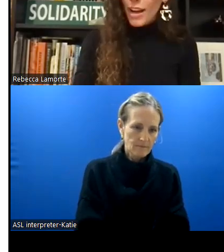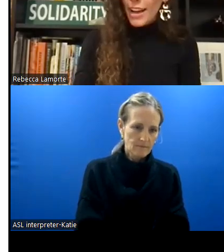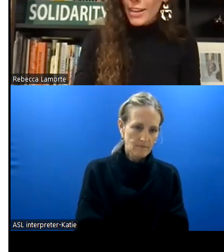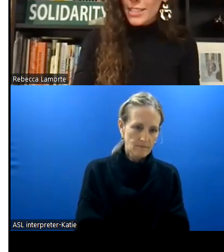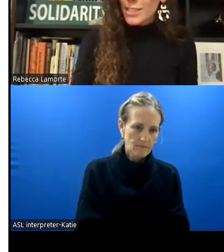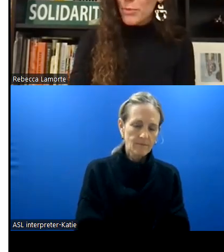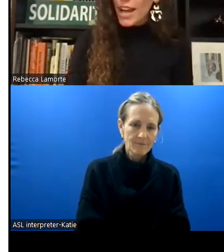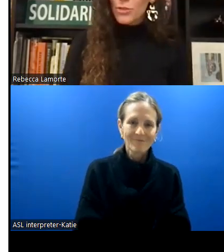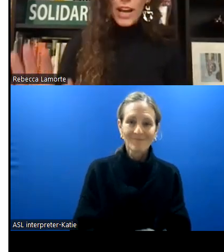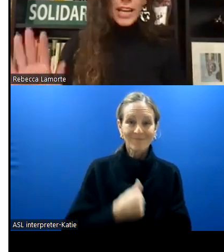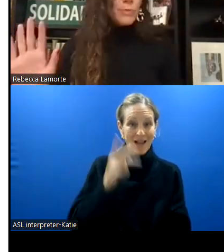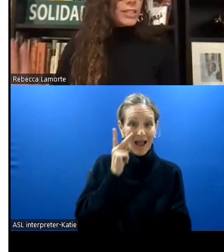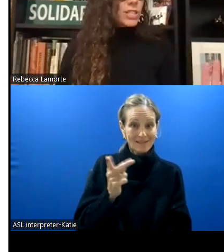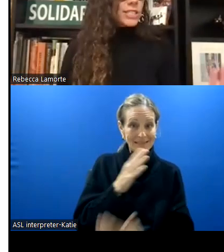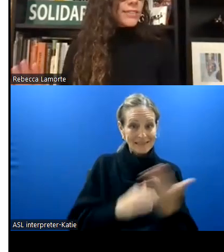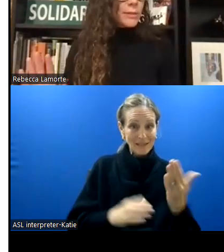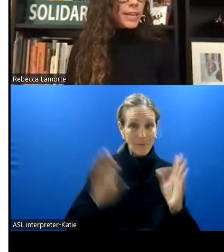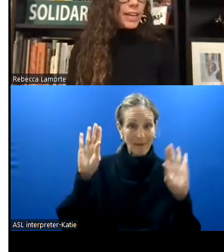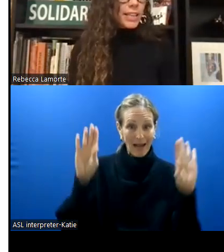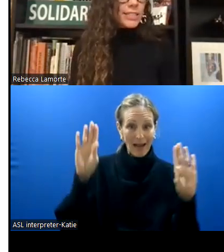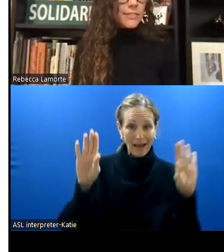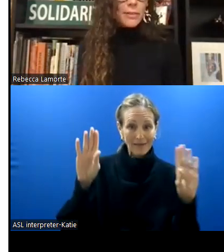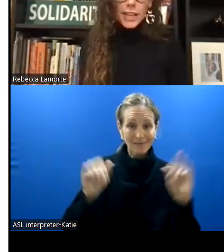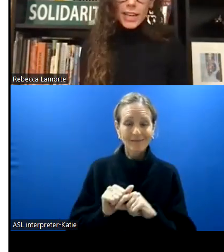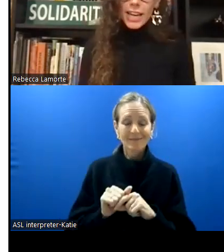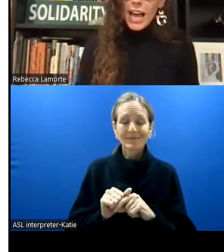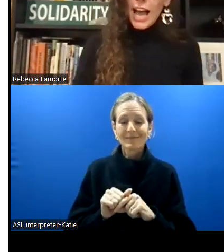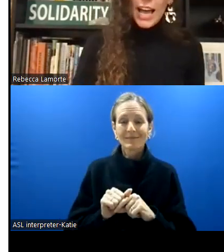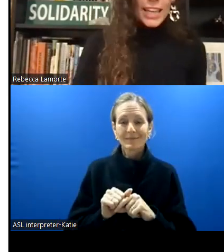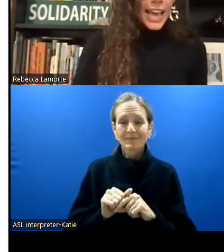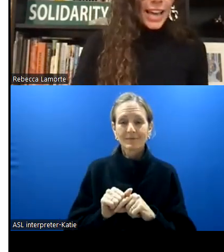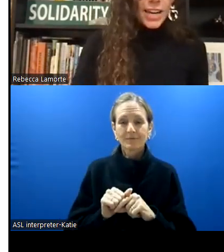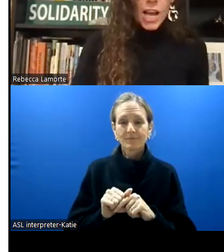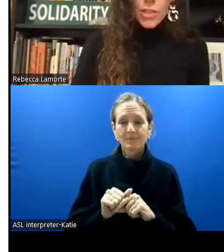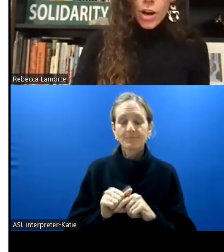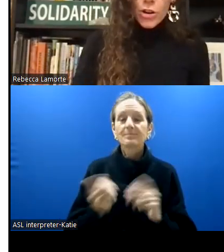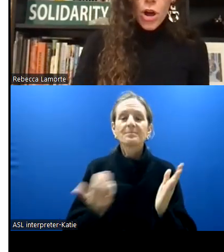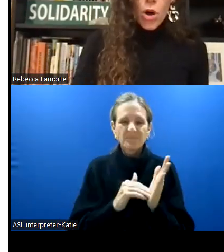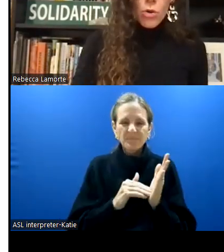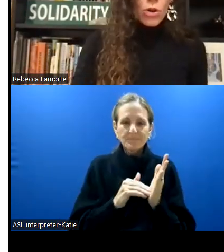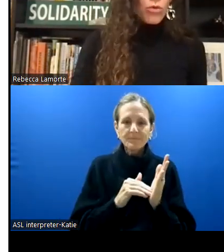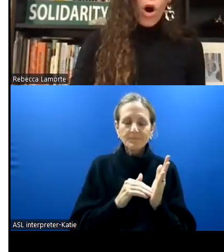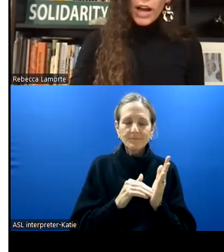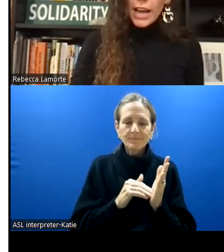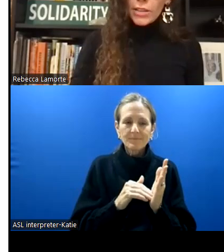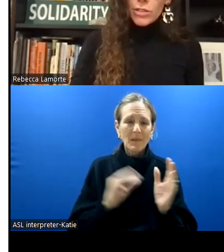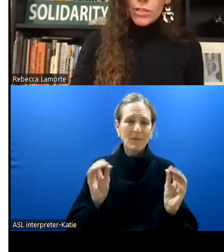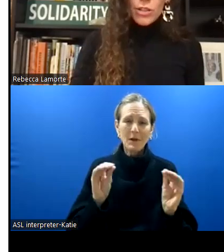Okay, I already see some hands raised, but let's just give it a minute. Let's give it a minute. And again, there are no wrong answers.